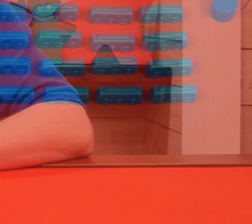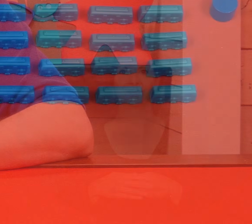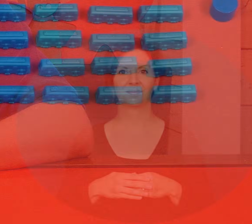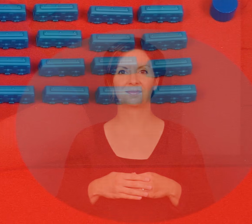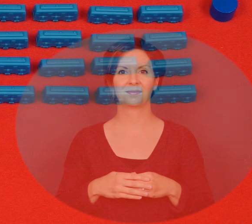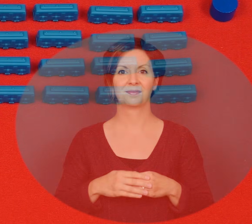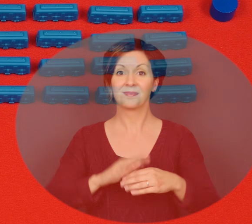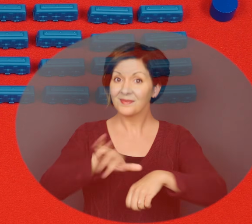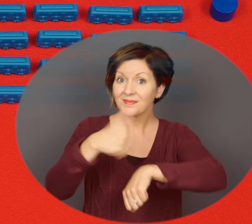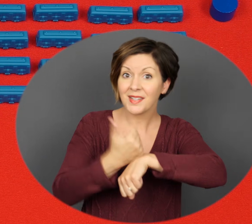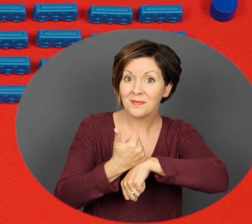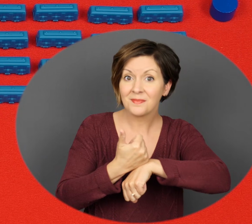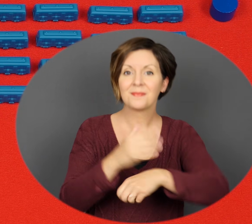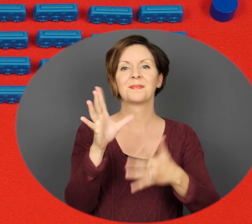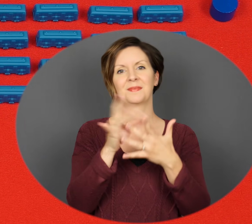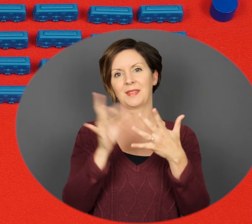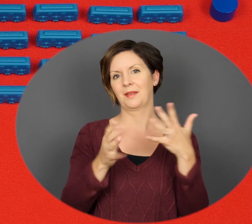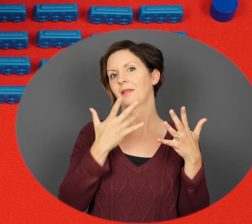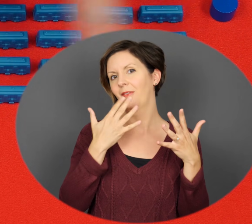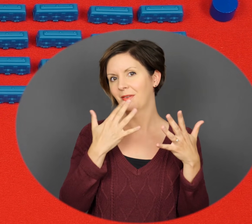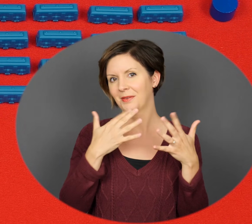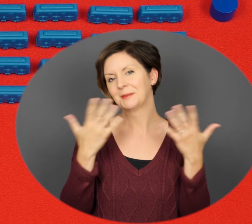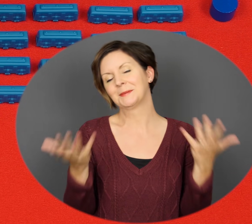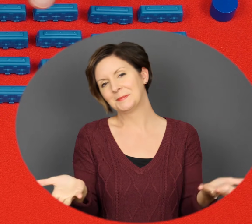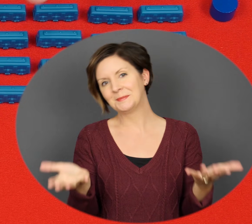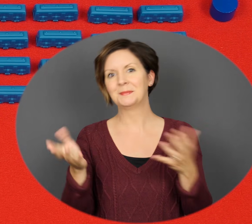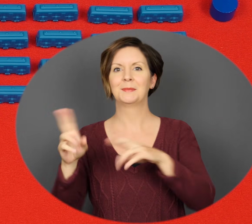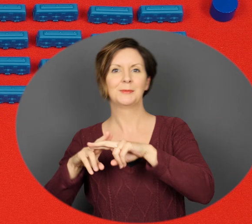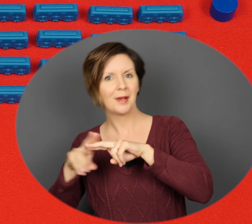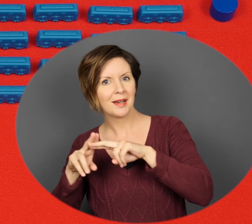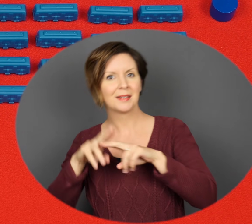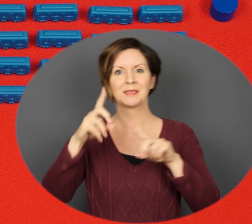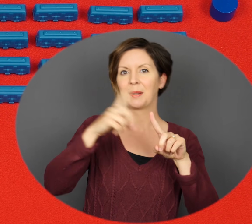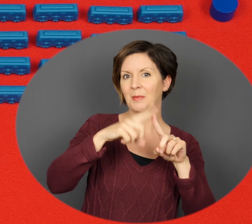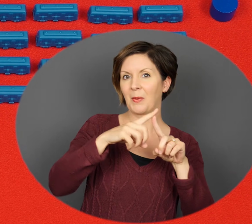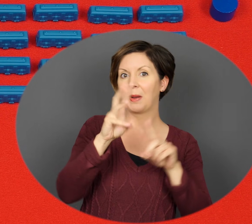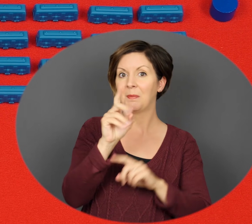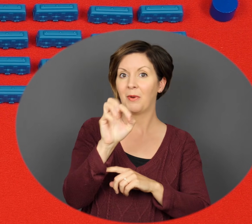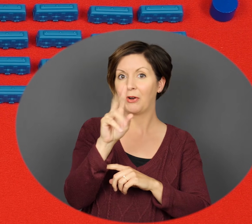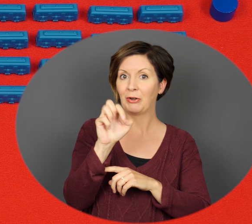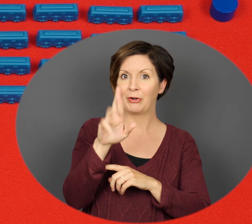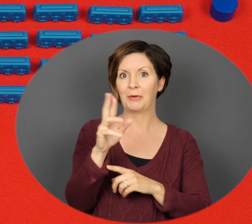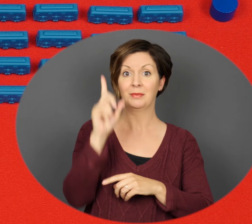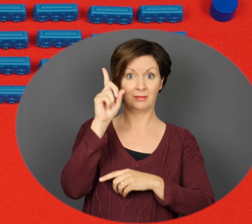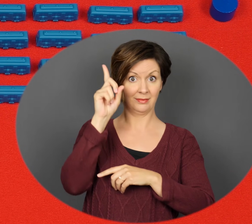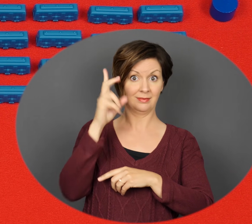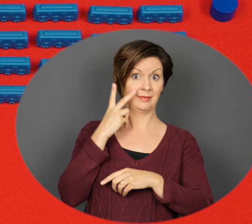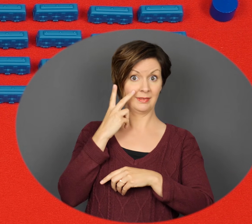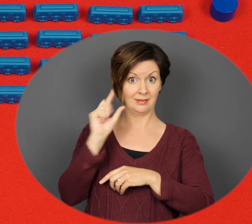To set up, have each of the players collect all of the trains and a scoring marker in one of the colors. In this video,